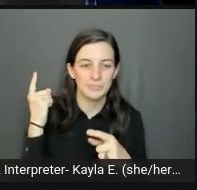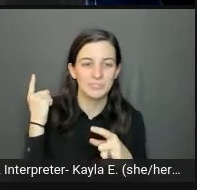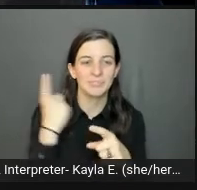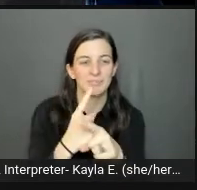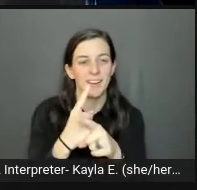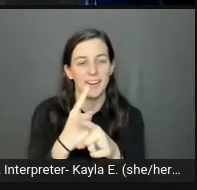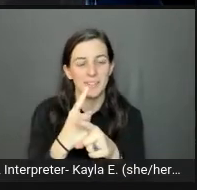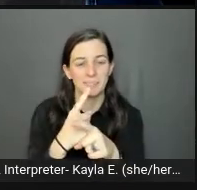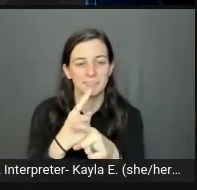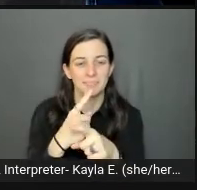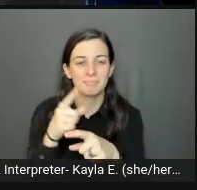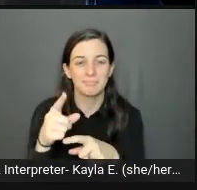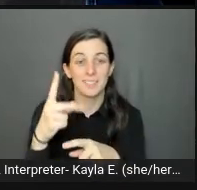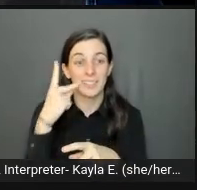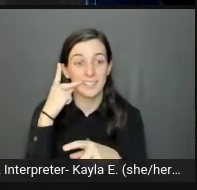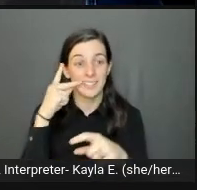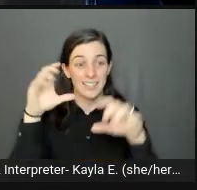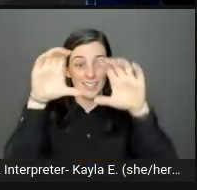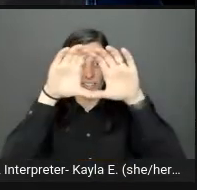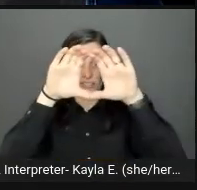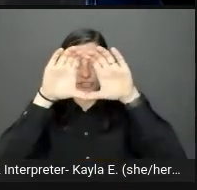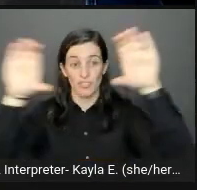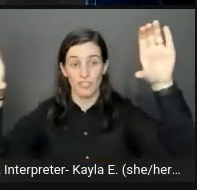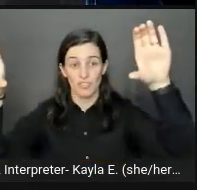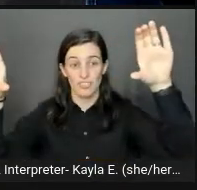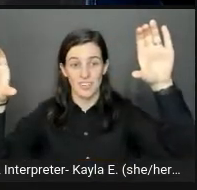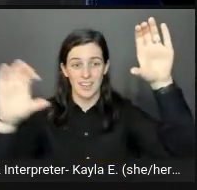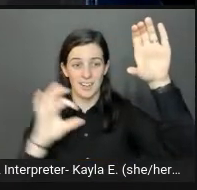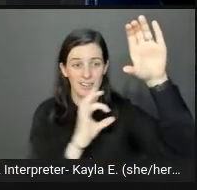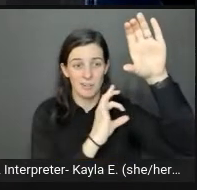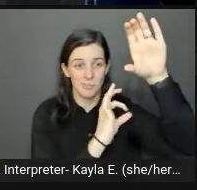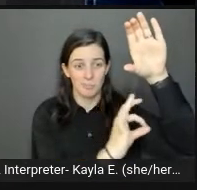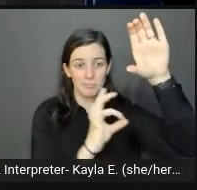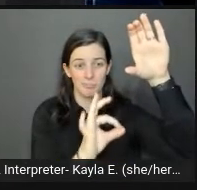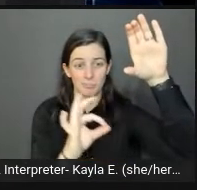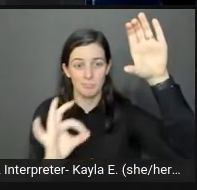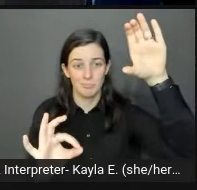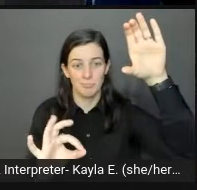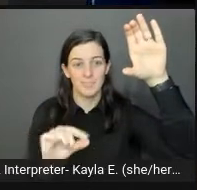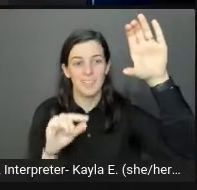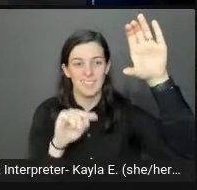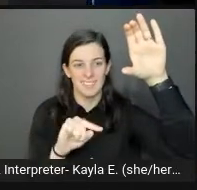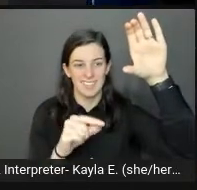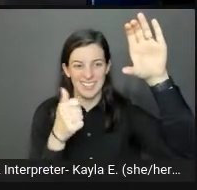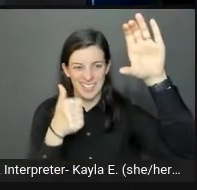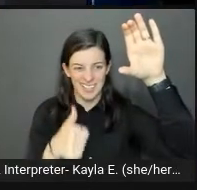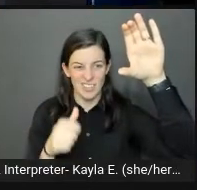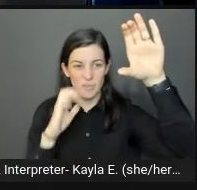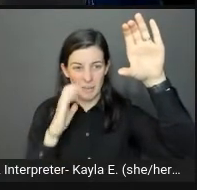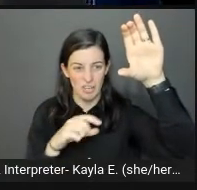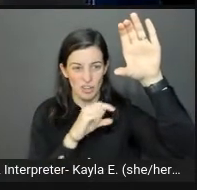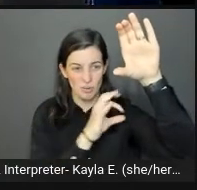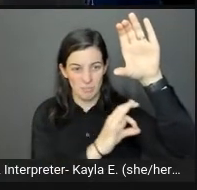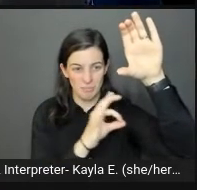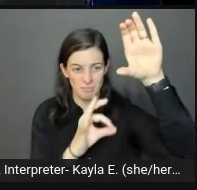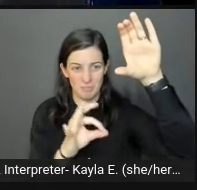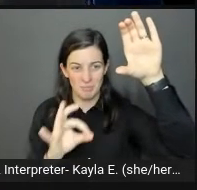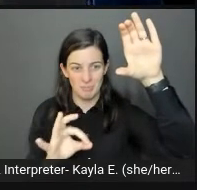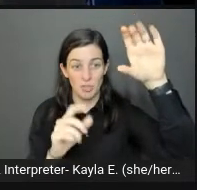From a screen reader user's perspective, these images here are in a button, which is good because buttons are things